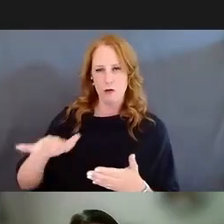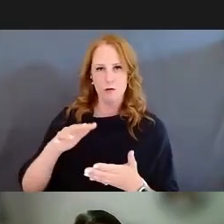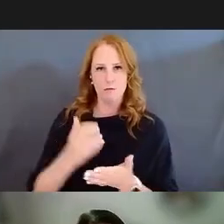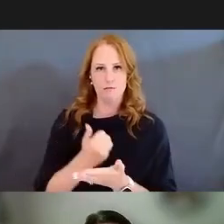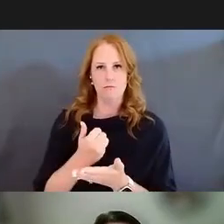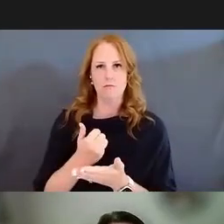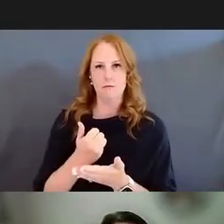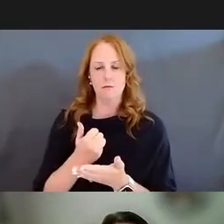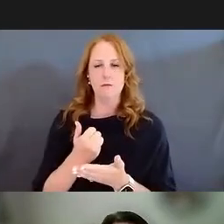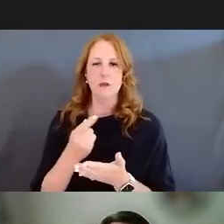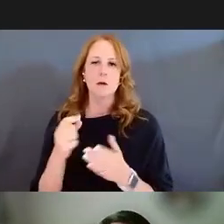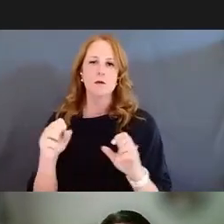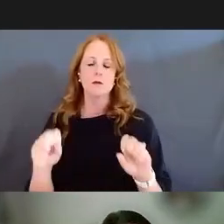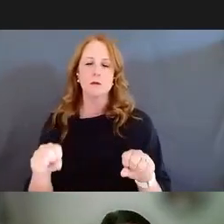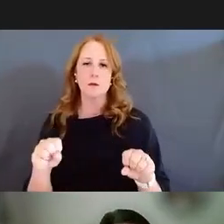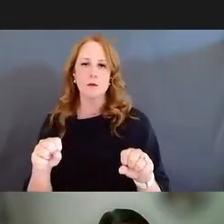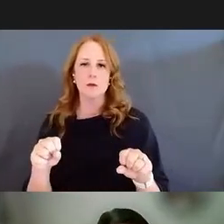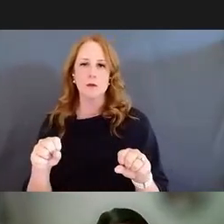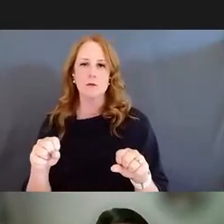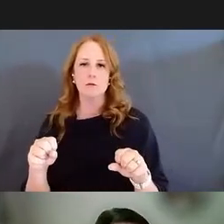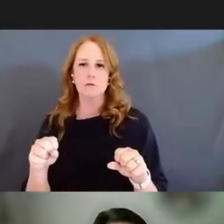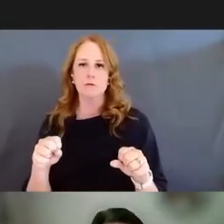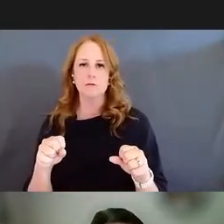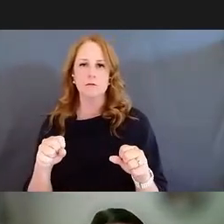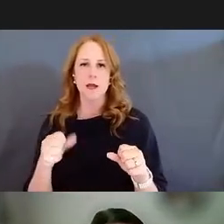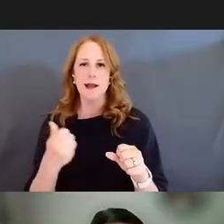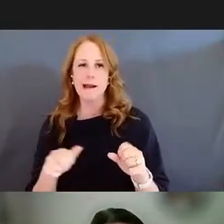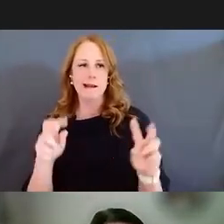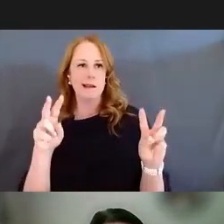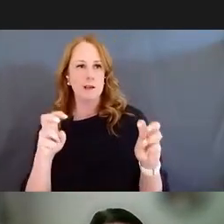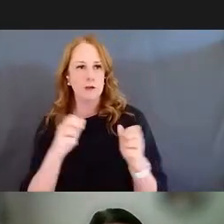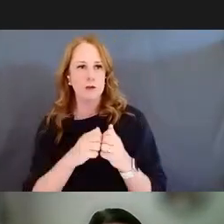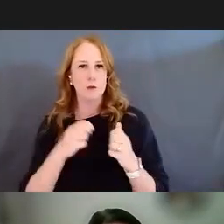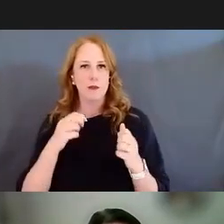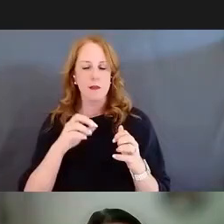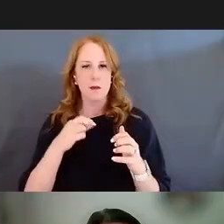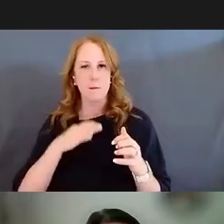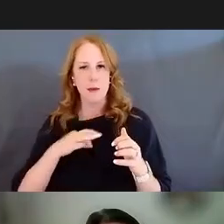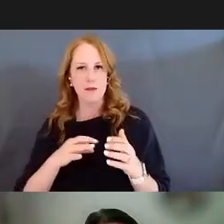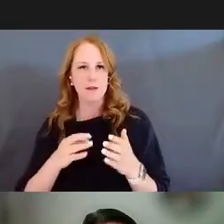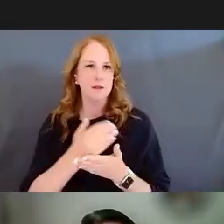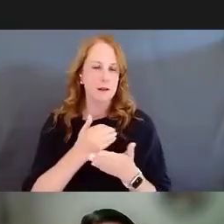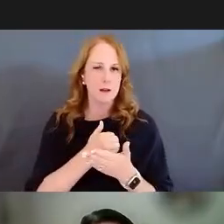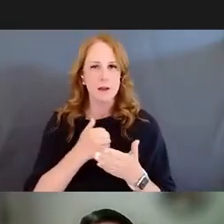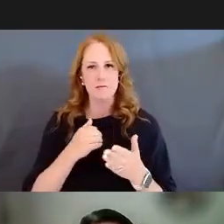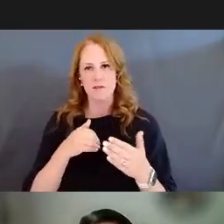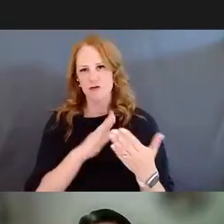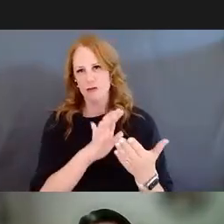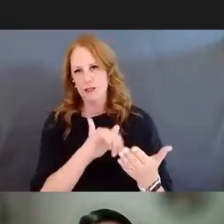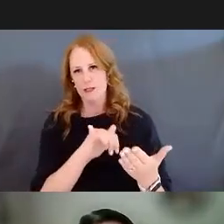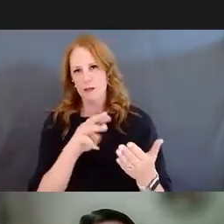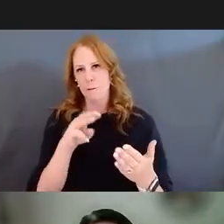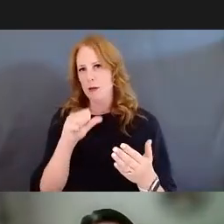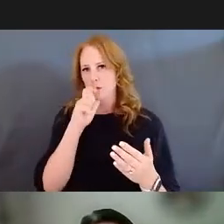to be able to address issues without taking that all on at Microsoft itself. And ultimately